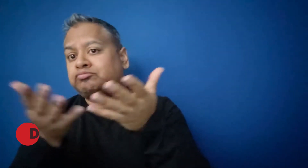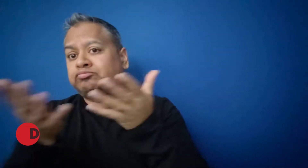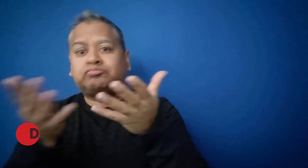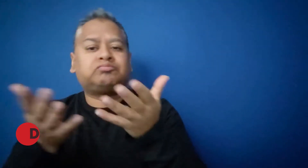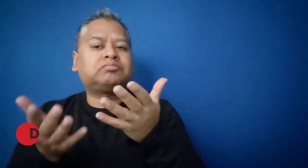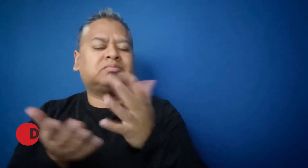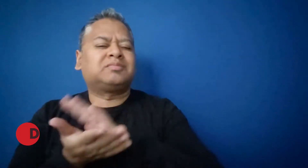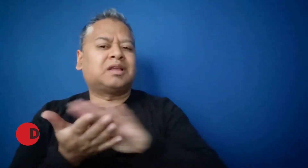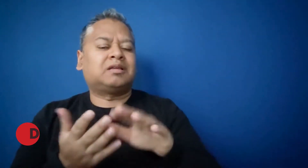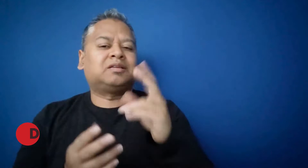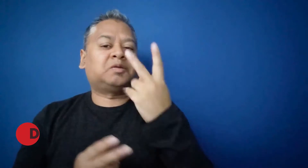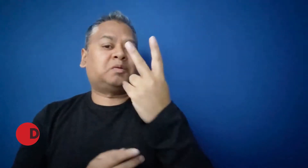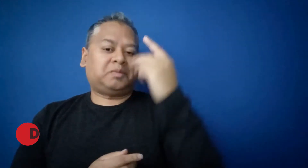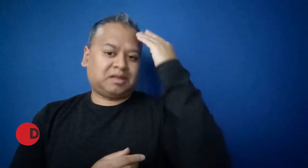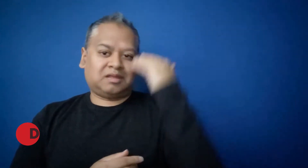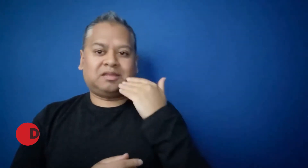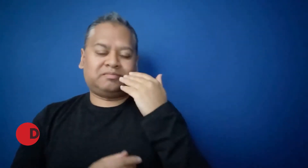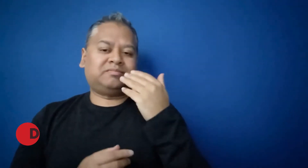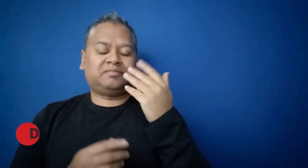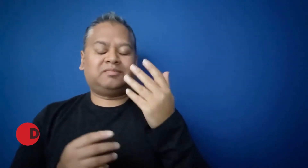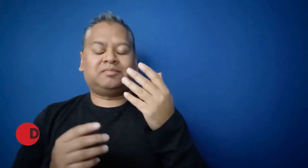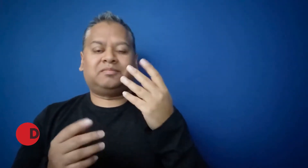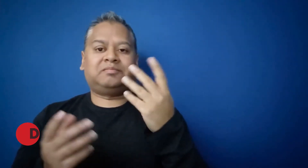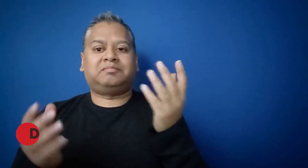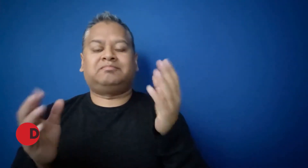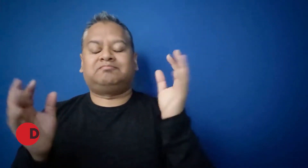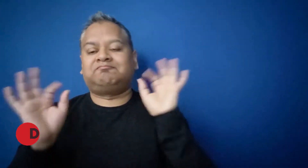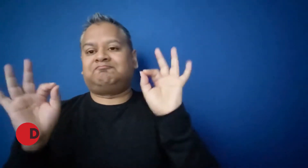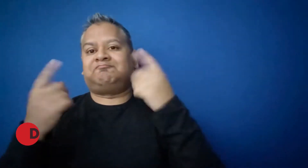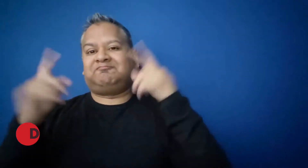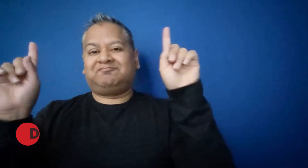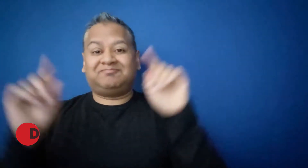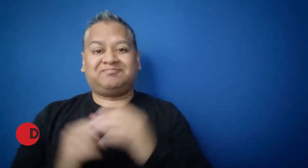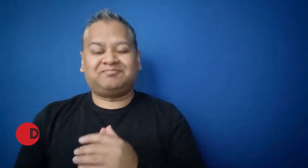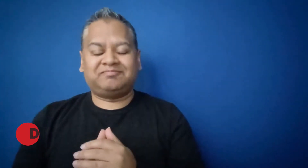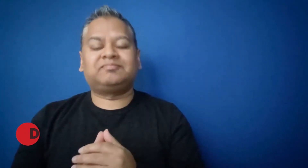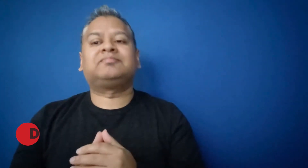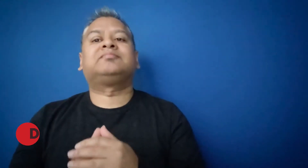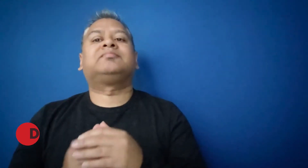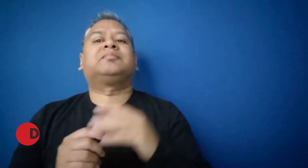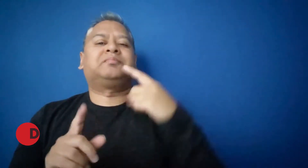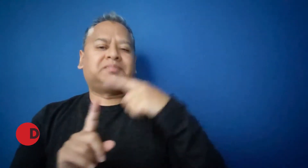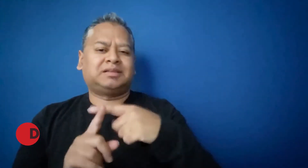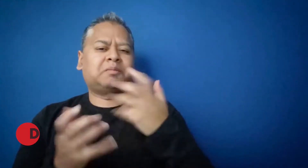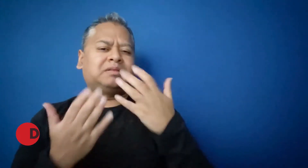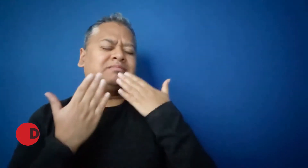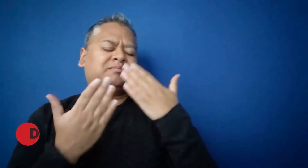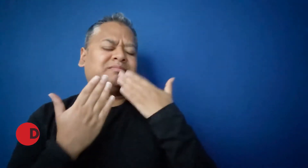Sometimes we do it together when dealing with others. Two heads is nice to be effective.